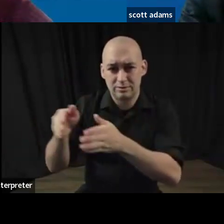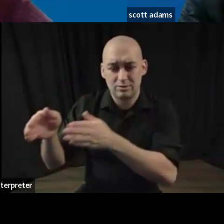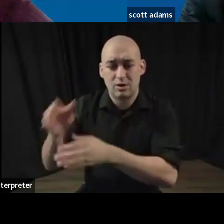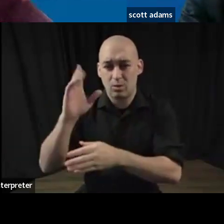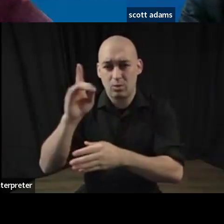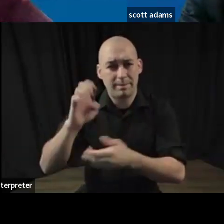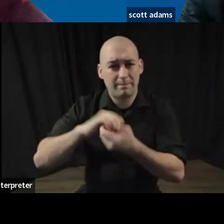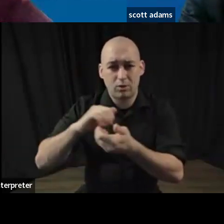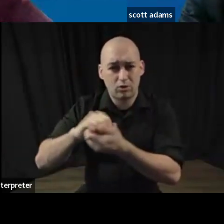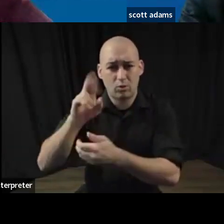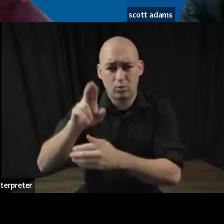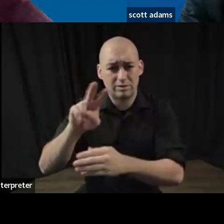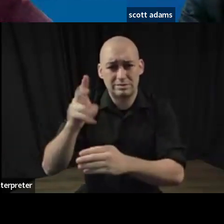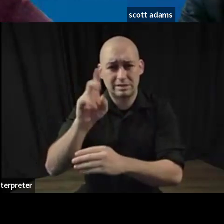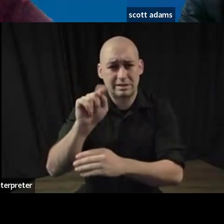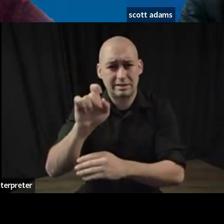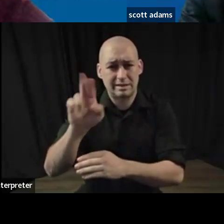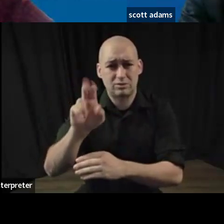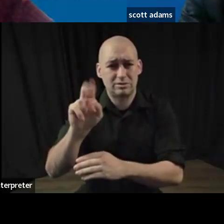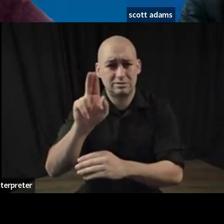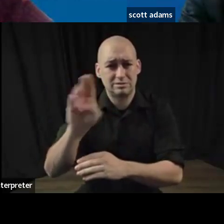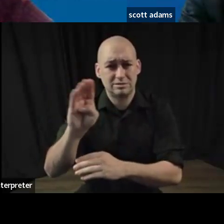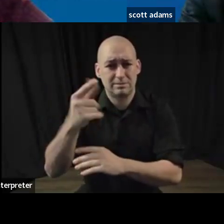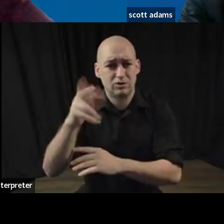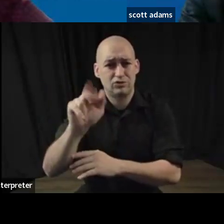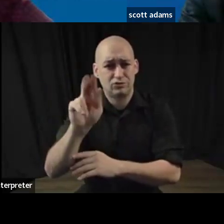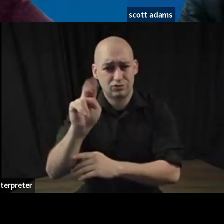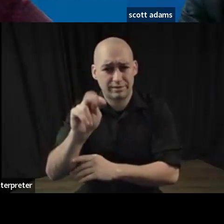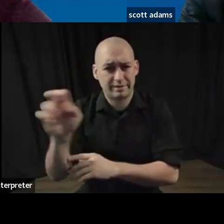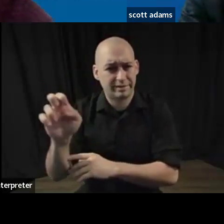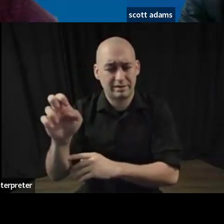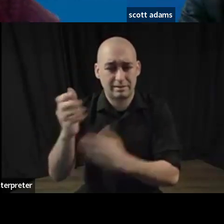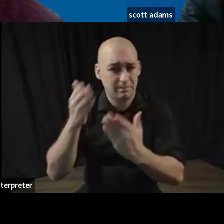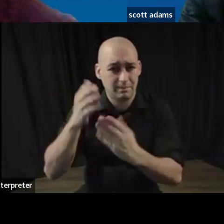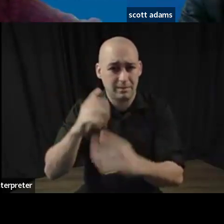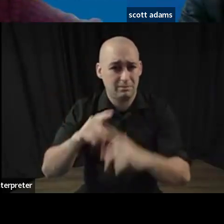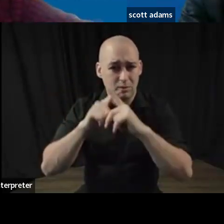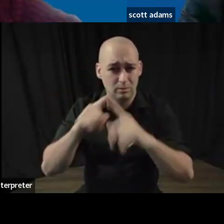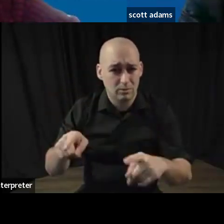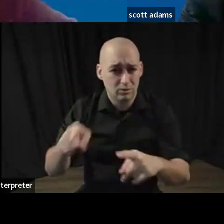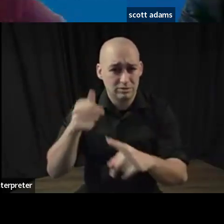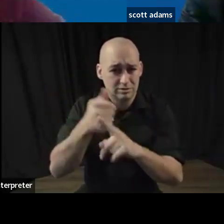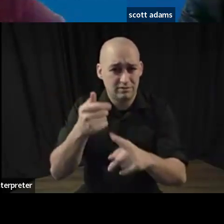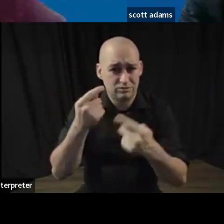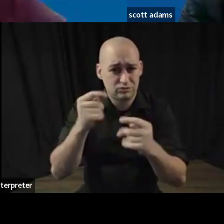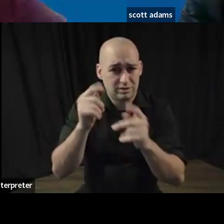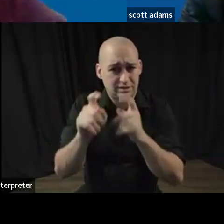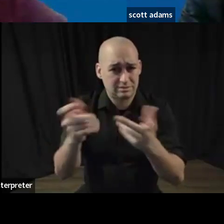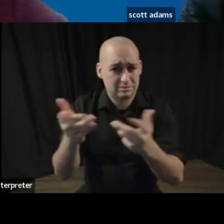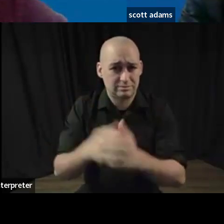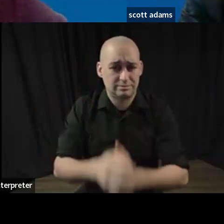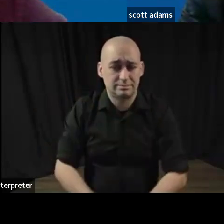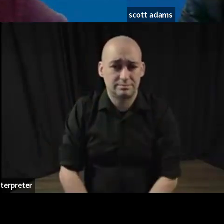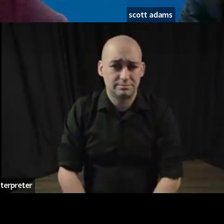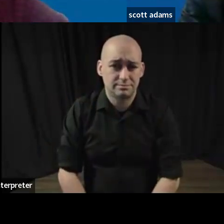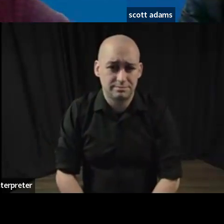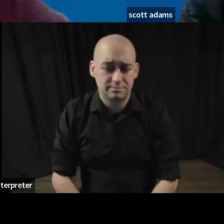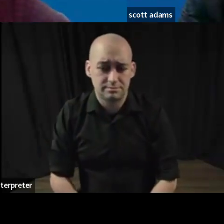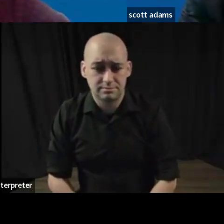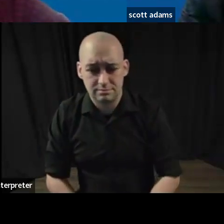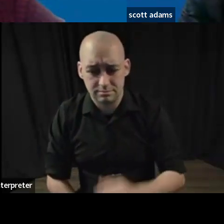and then we may want them to come off mute, to ask this question, if we need more clarity.